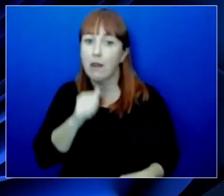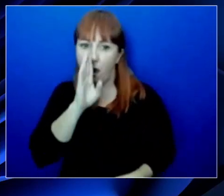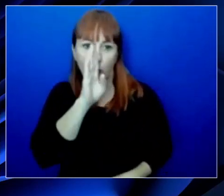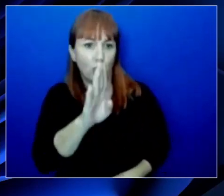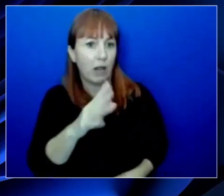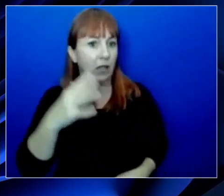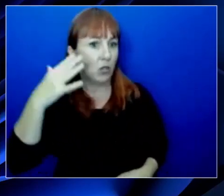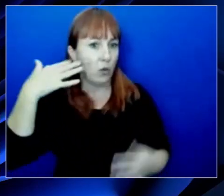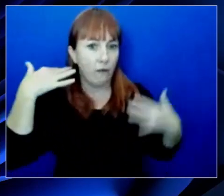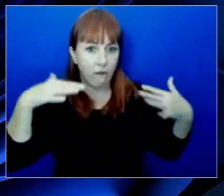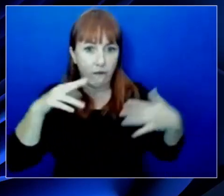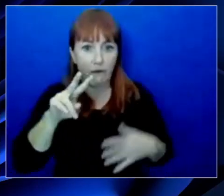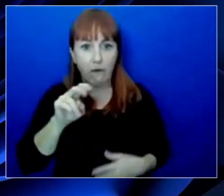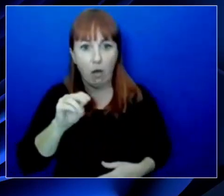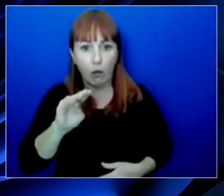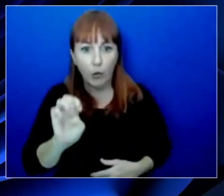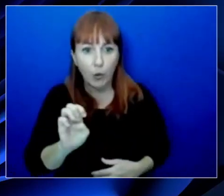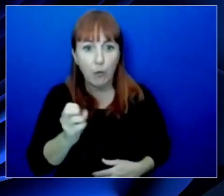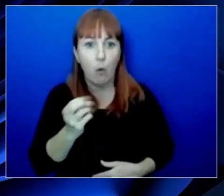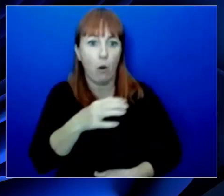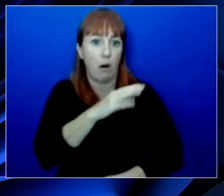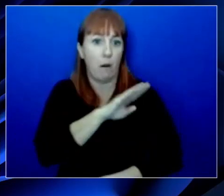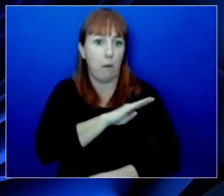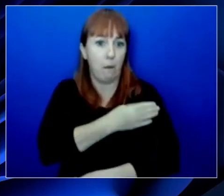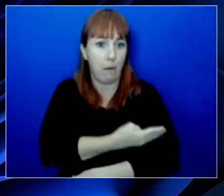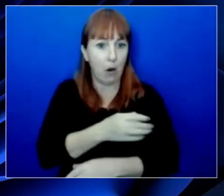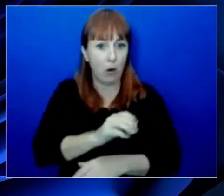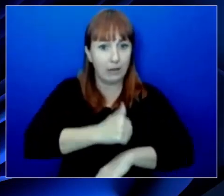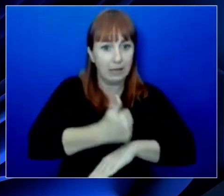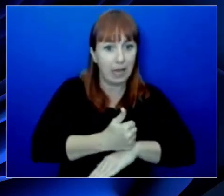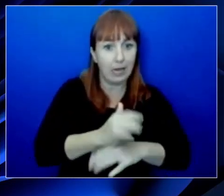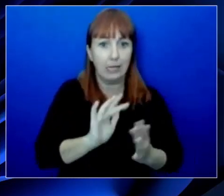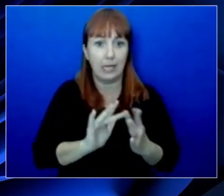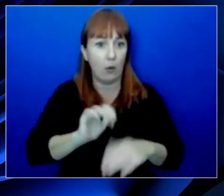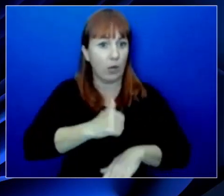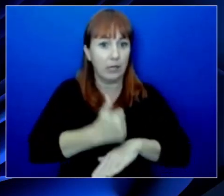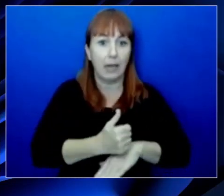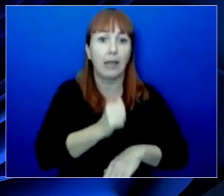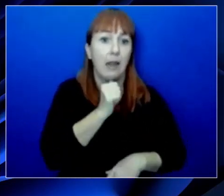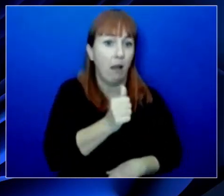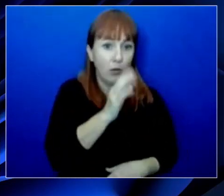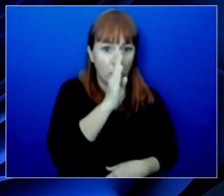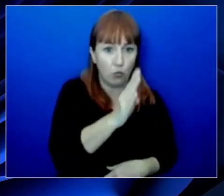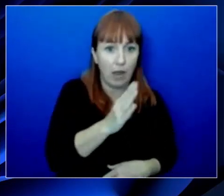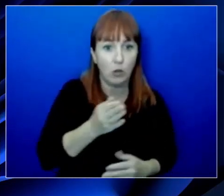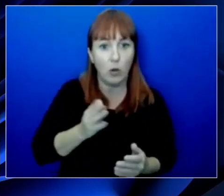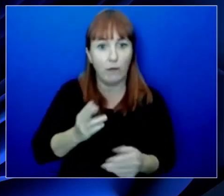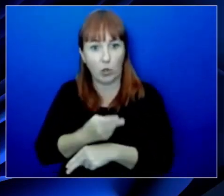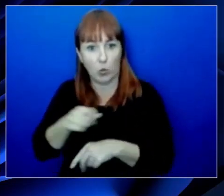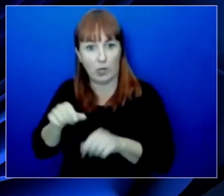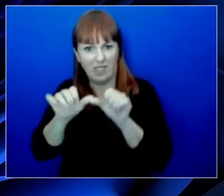volume settings or your power settings or your network settings. You have to navigate. From within here,